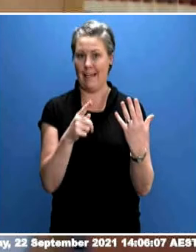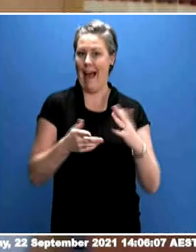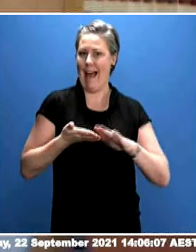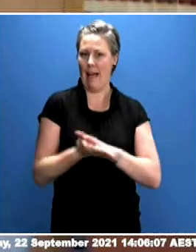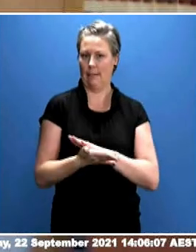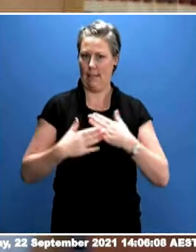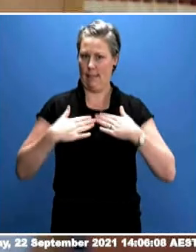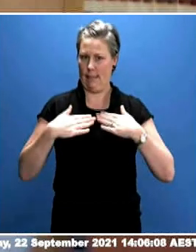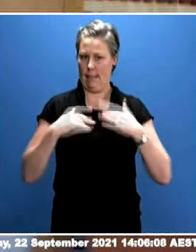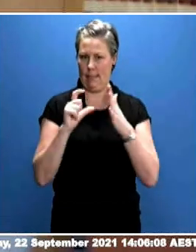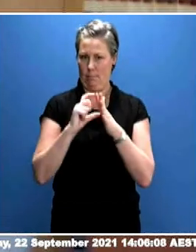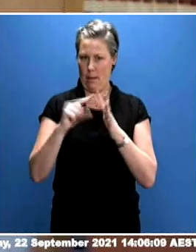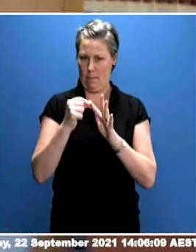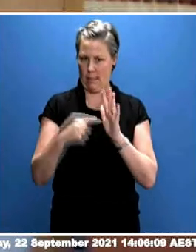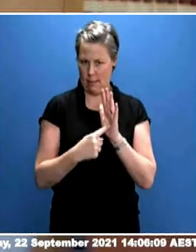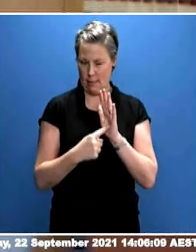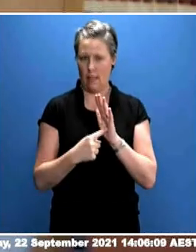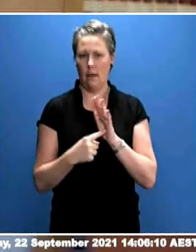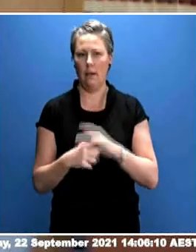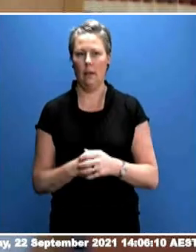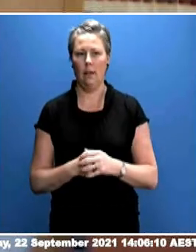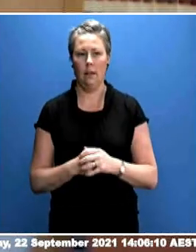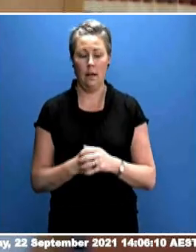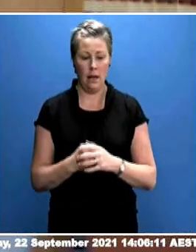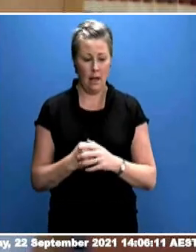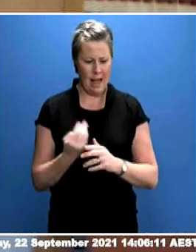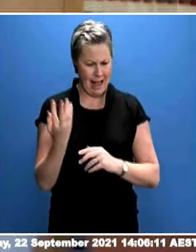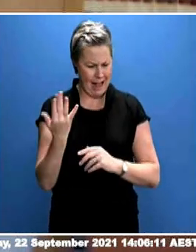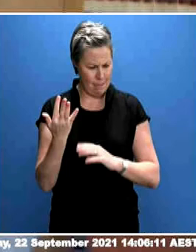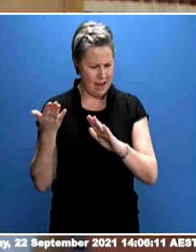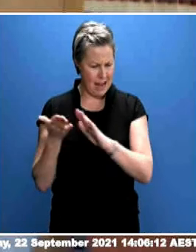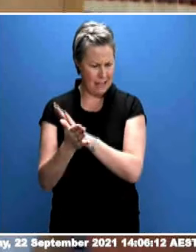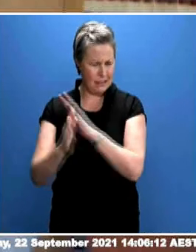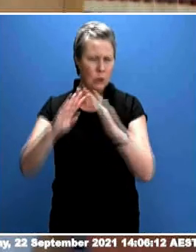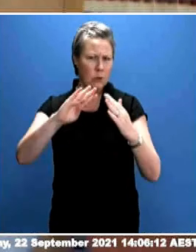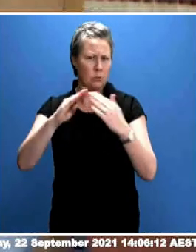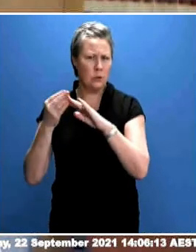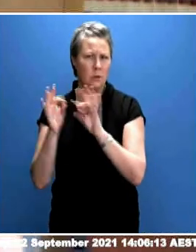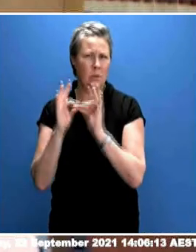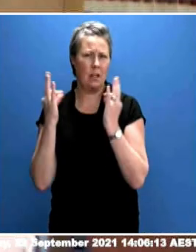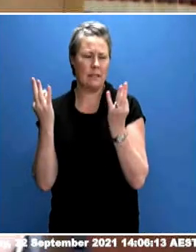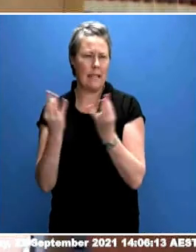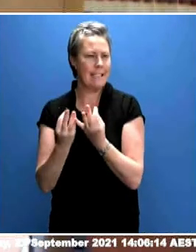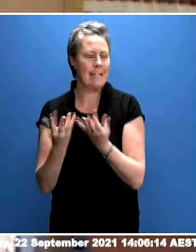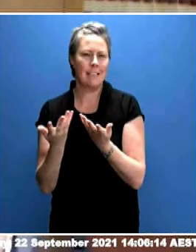And I can't remember exactly how many, because it varies a little bit what's